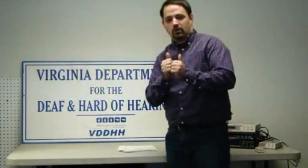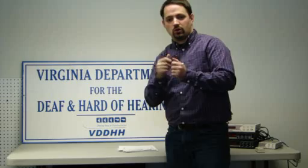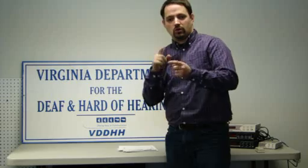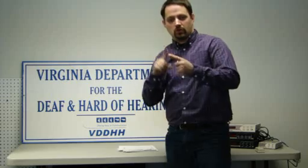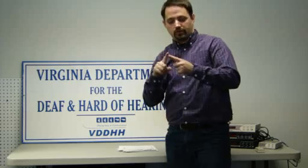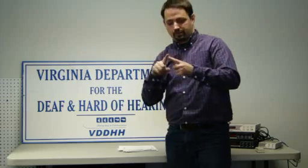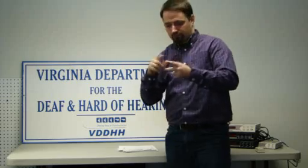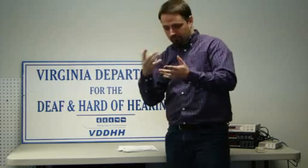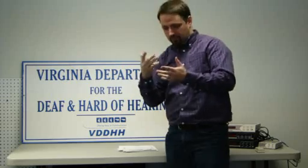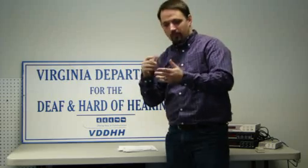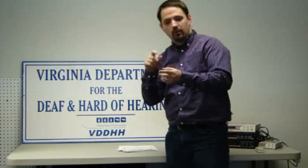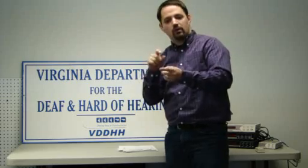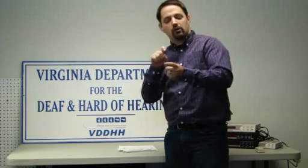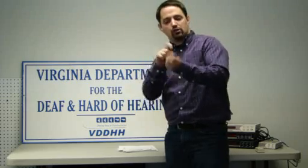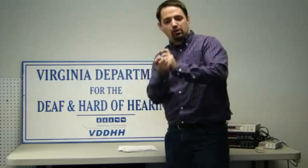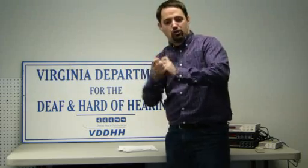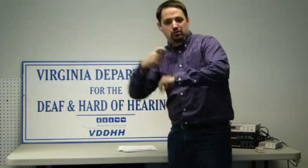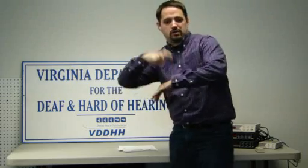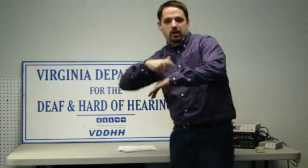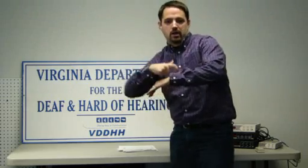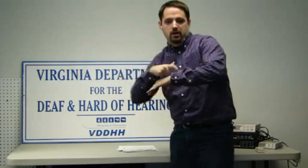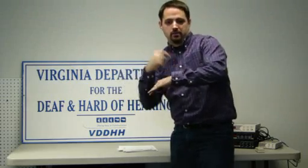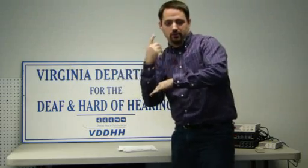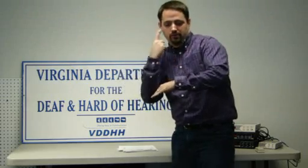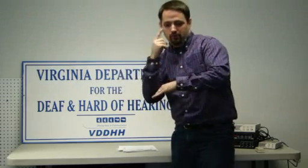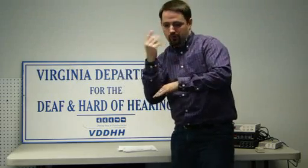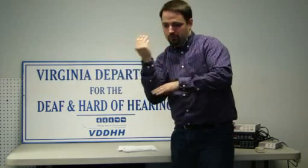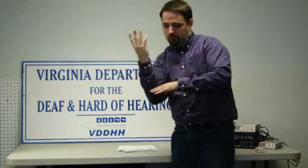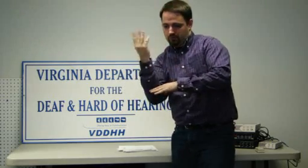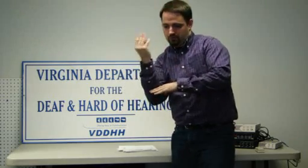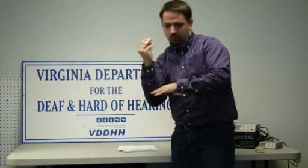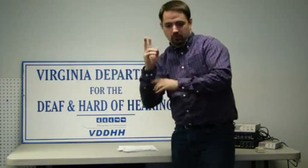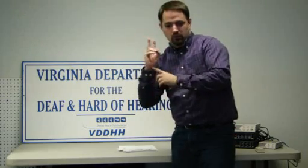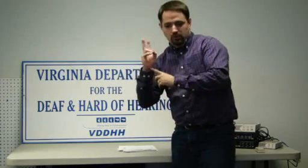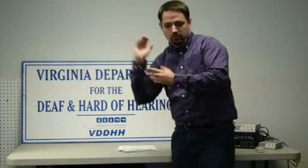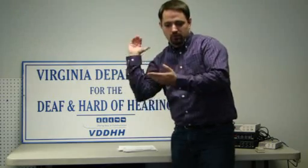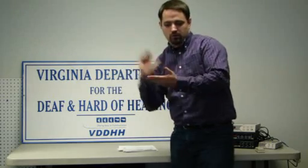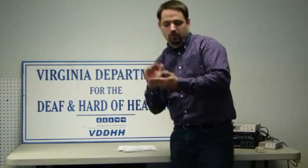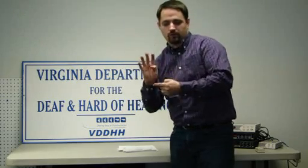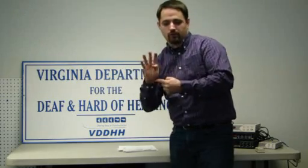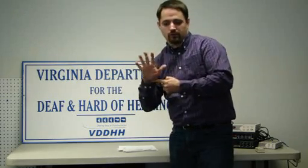change the time for flashing from 2 minutes to 45 seconds